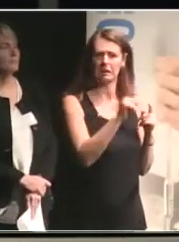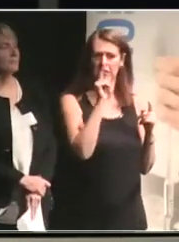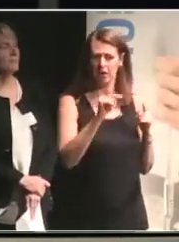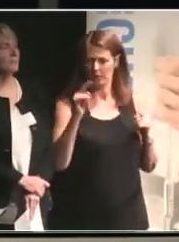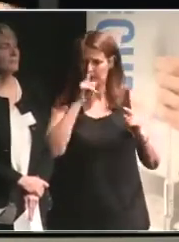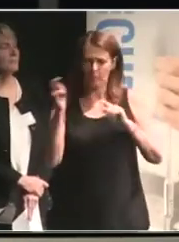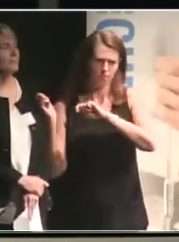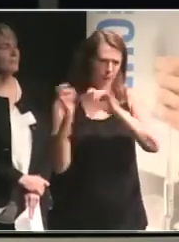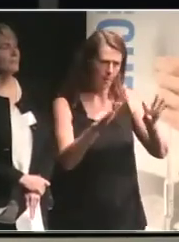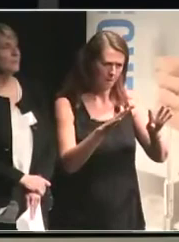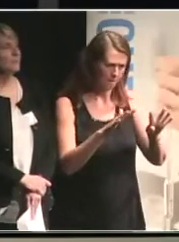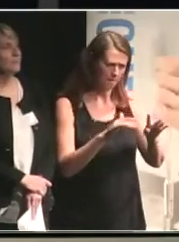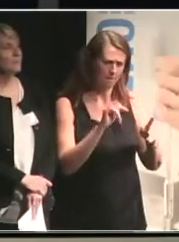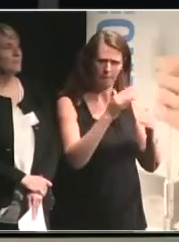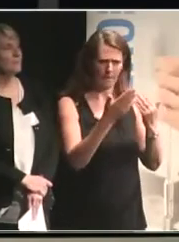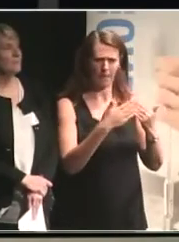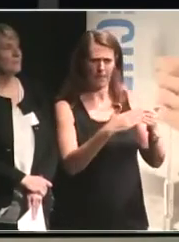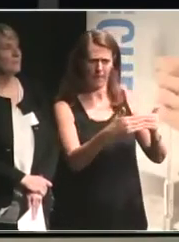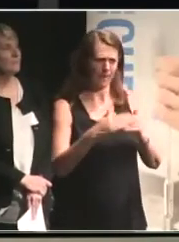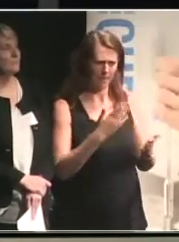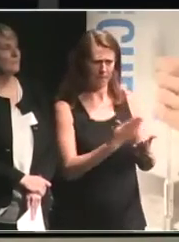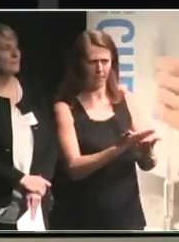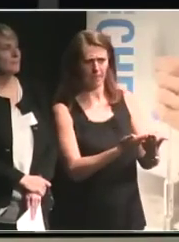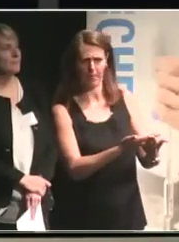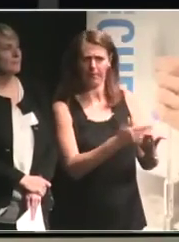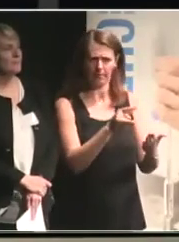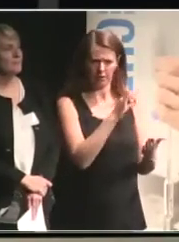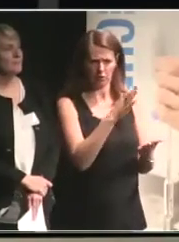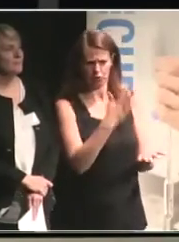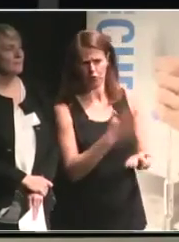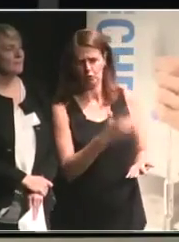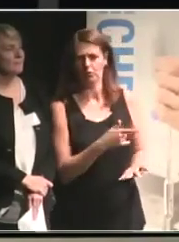and there's a lot of feedback of people saying wait a minute this isn't really true. So there's a